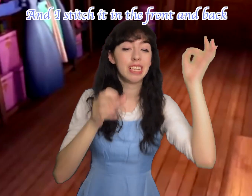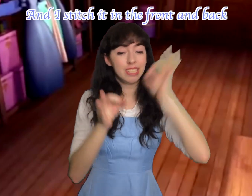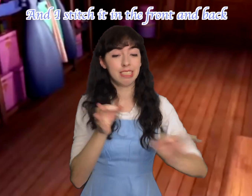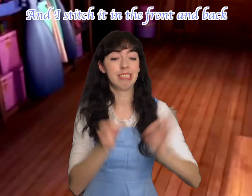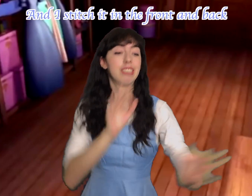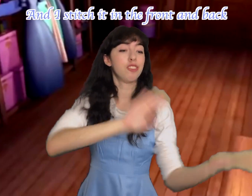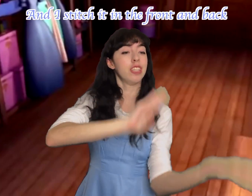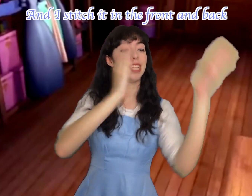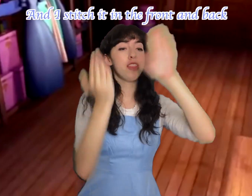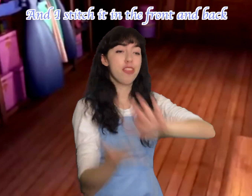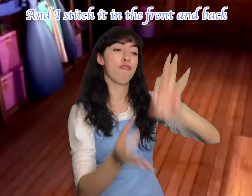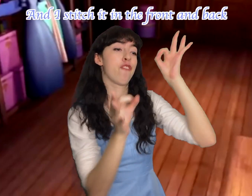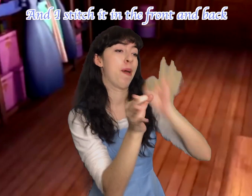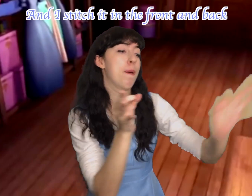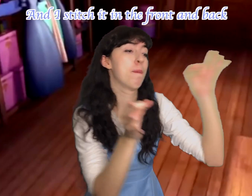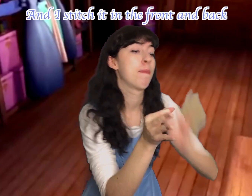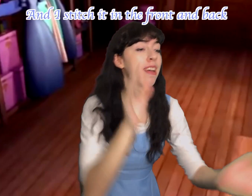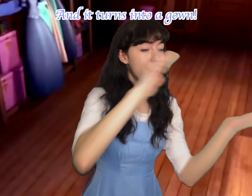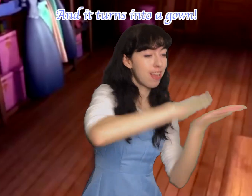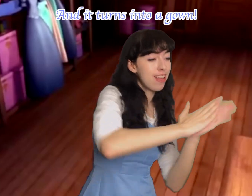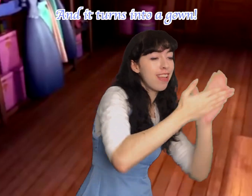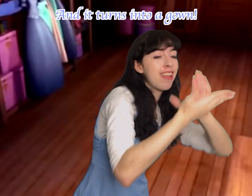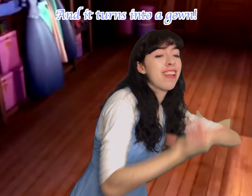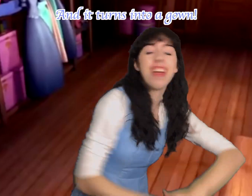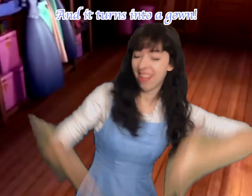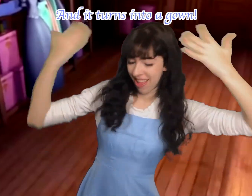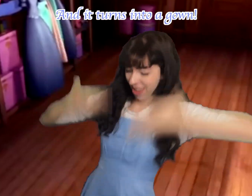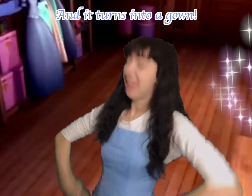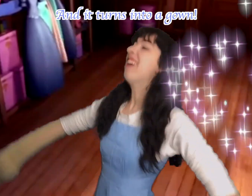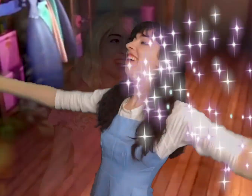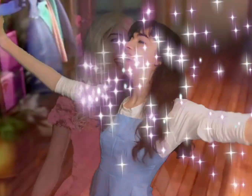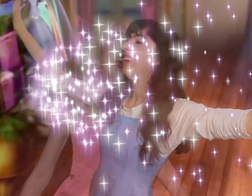and i stitch it in the front and back and it turns into a gown